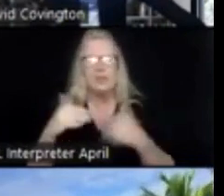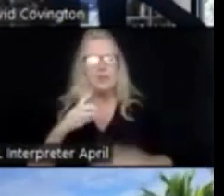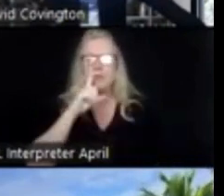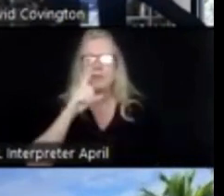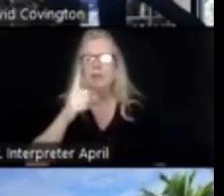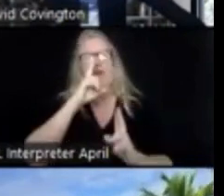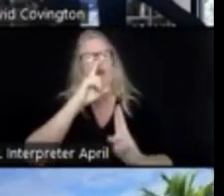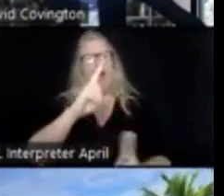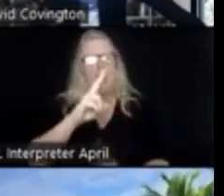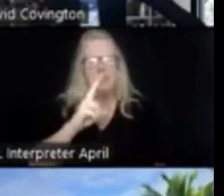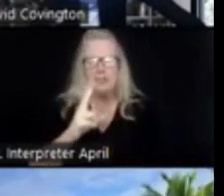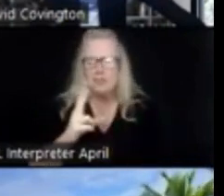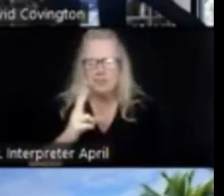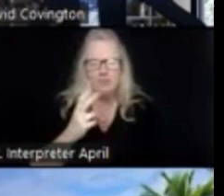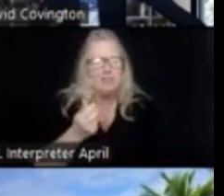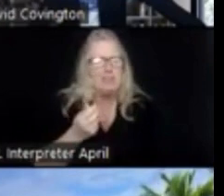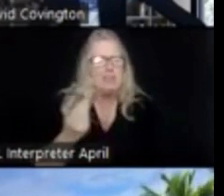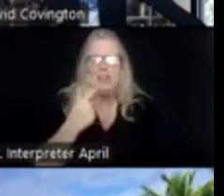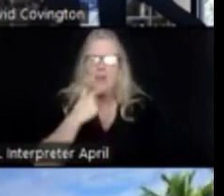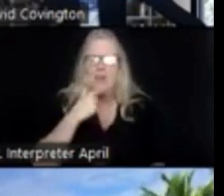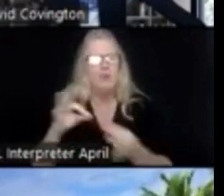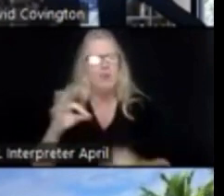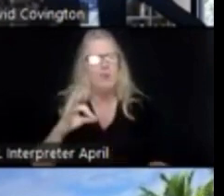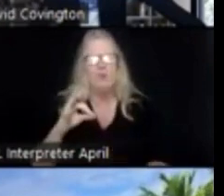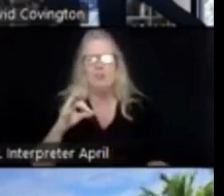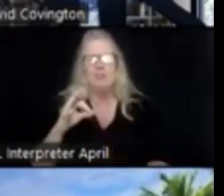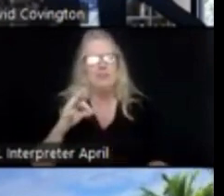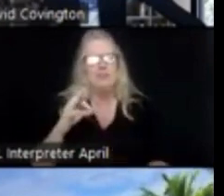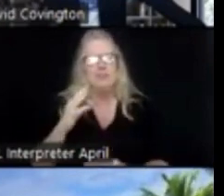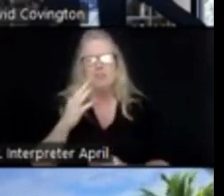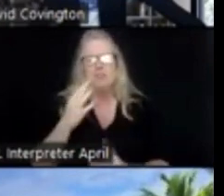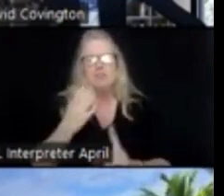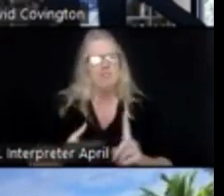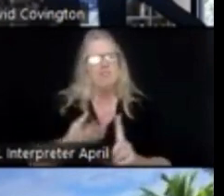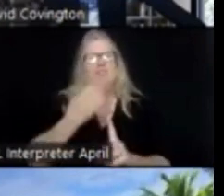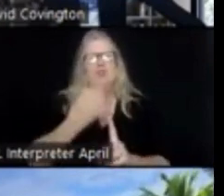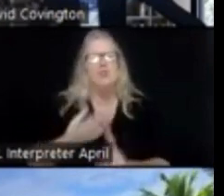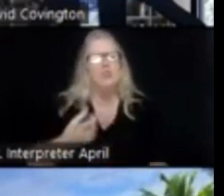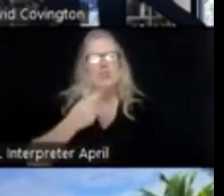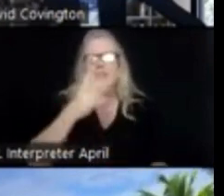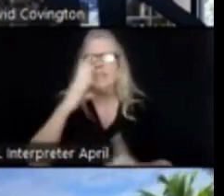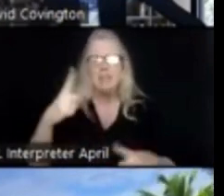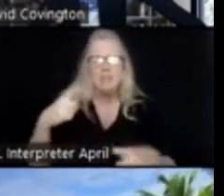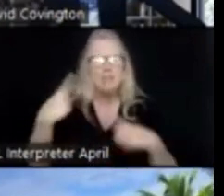I WANT TO SAY A FEW WORDS BECAUSE YOU HAVE BEEN TACKLING AN ISSUE THAT